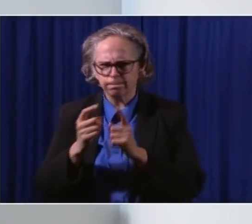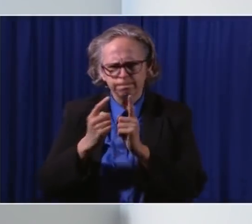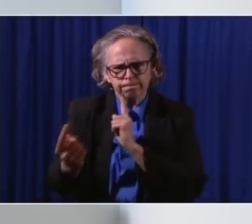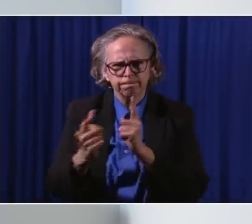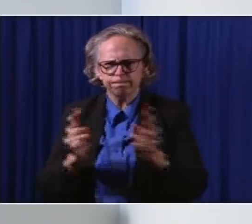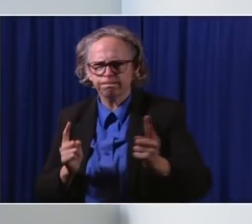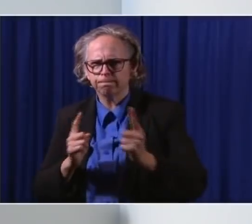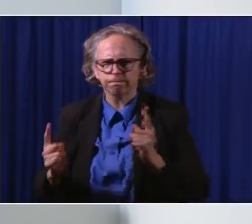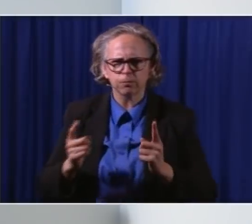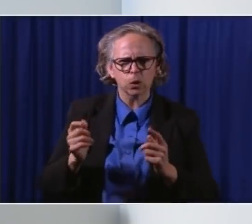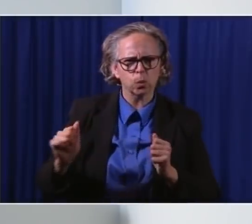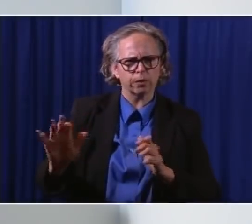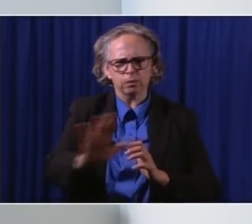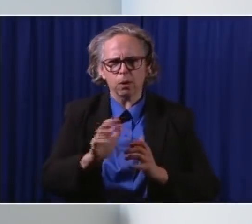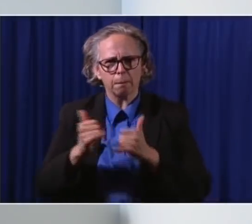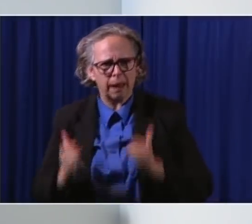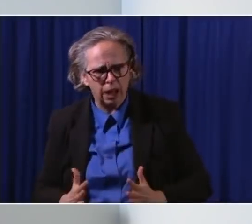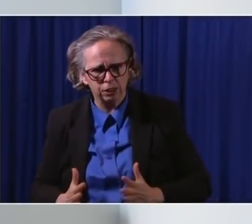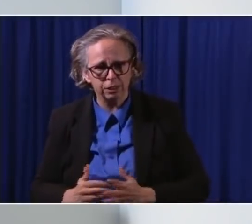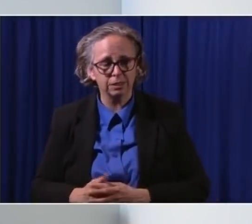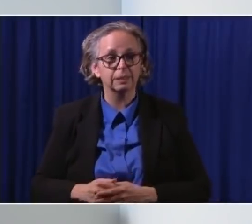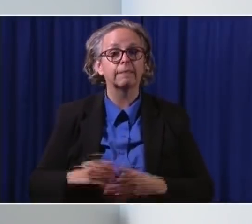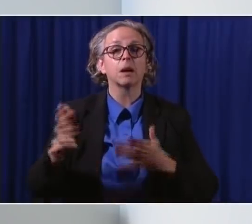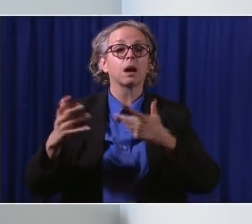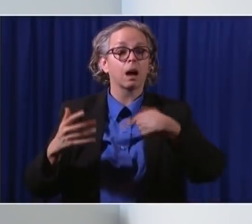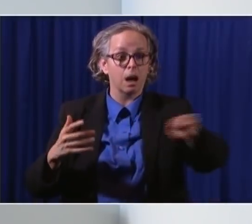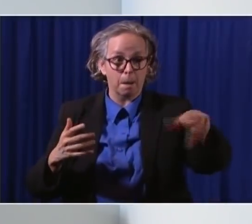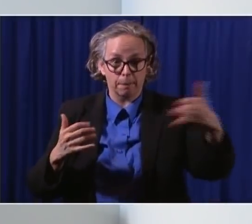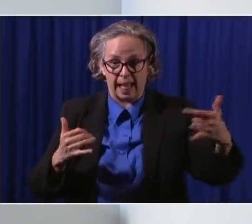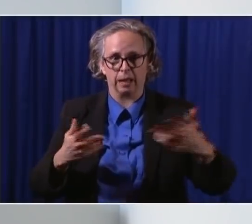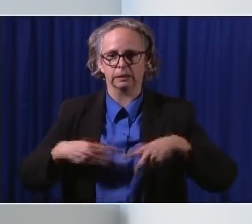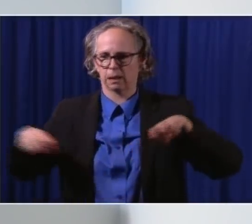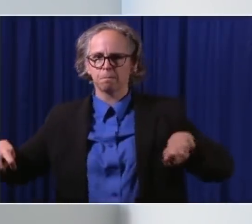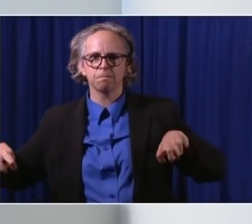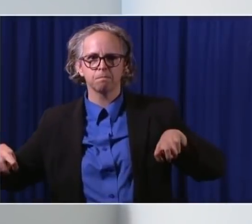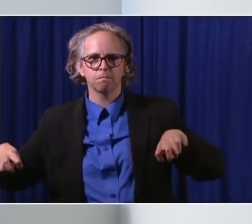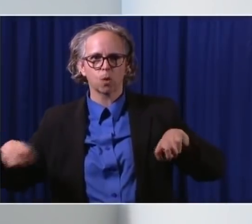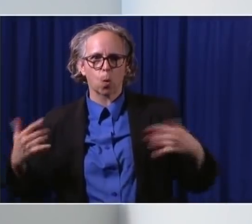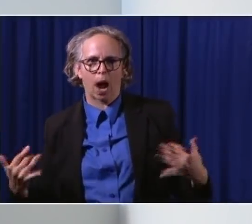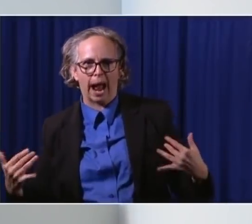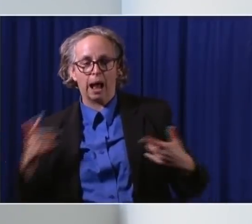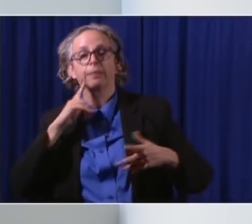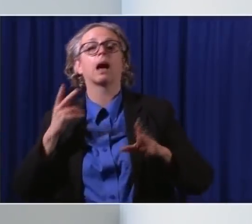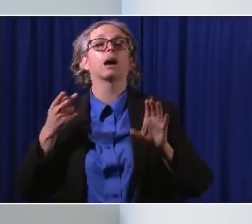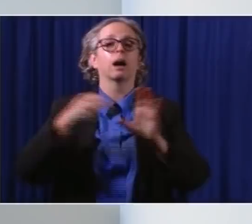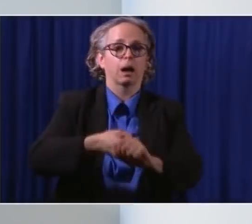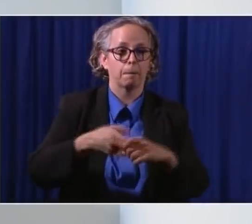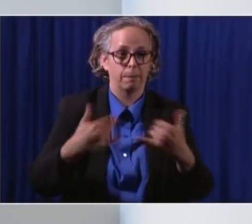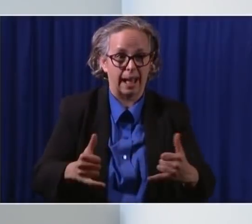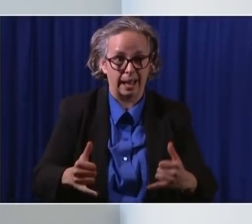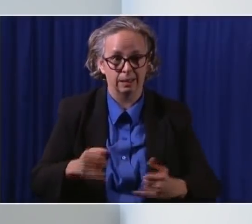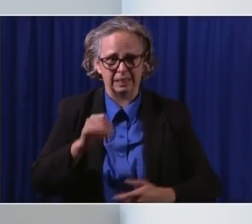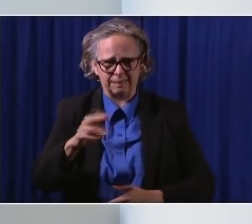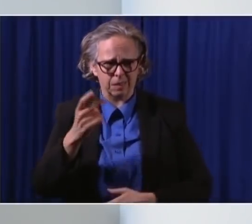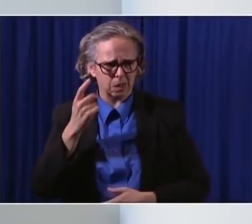ATHLETIC TRAINERS WEARING MASKS AND COVERINGS WHILE ATTENDING TO PLAYERS. COACHES AND OFFICIALS ARE